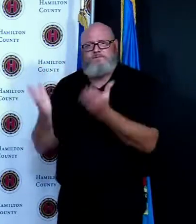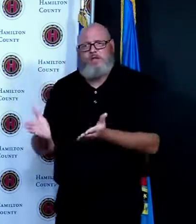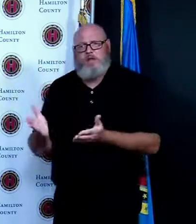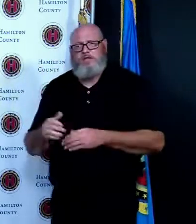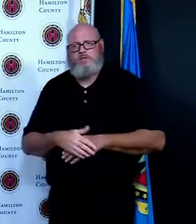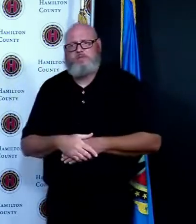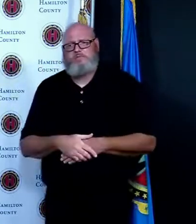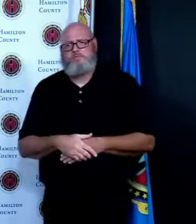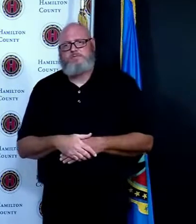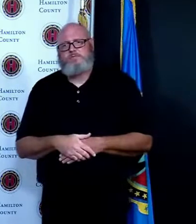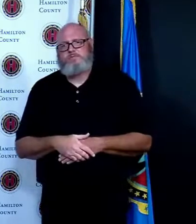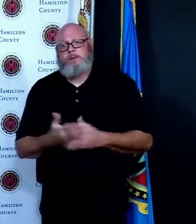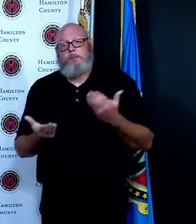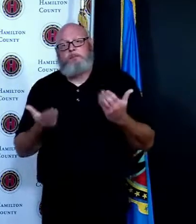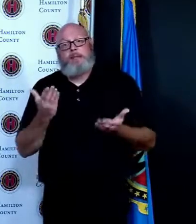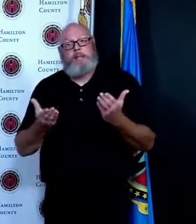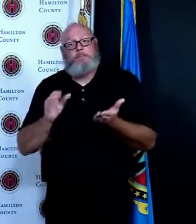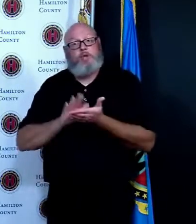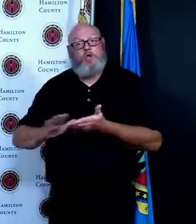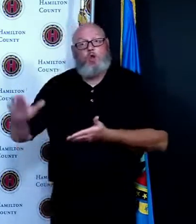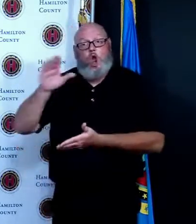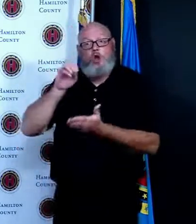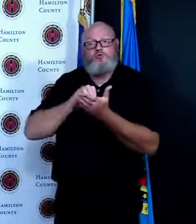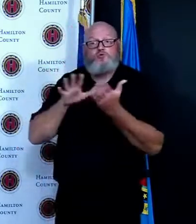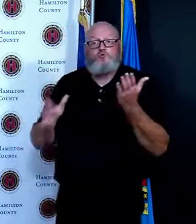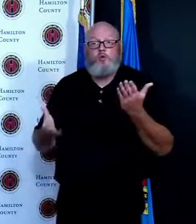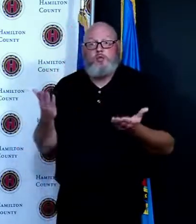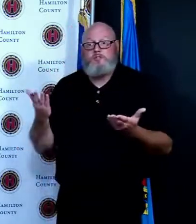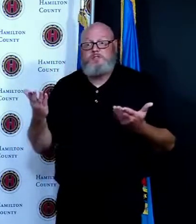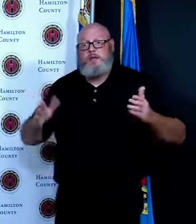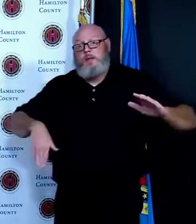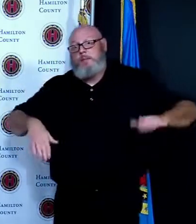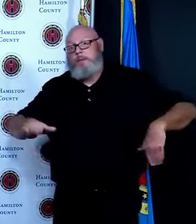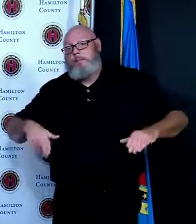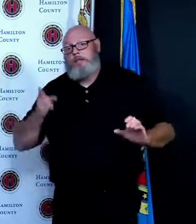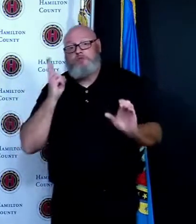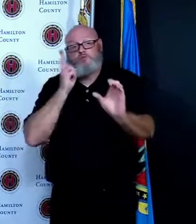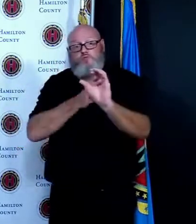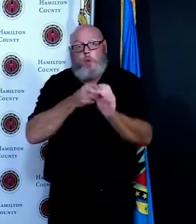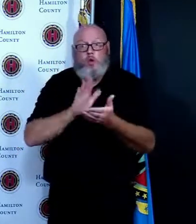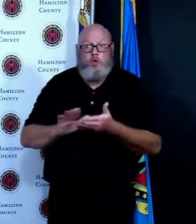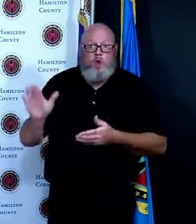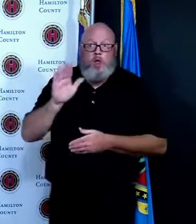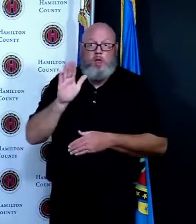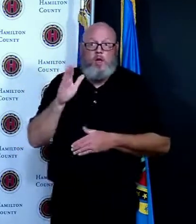but have lost their job had a loss of income due to Covid-19 we will provide a a portion of